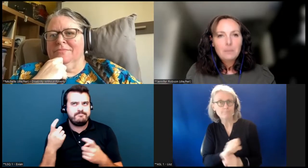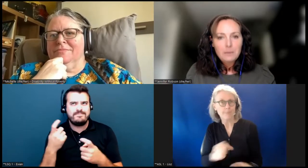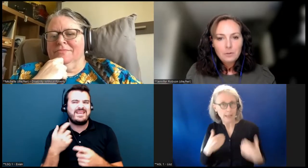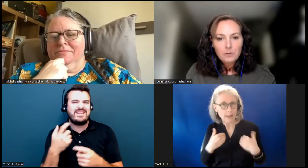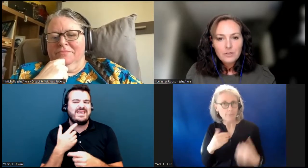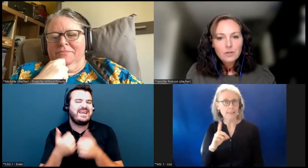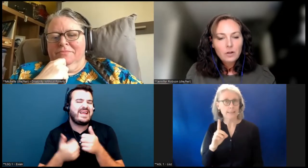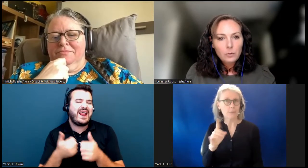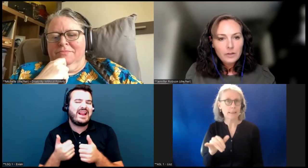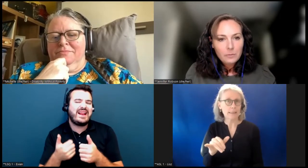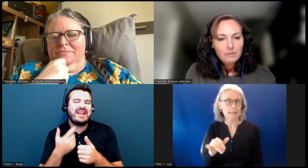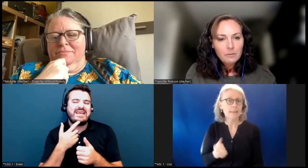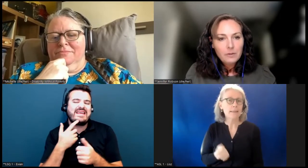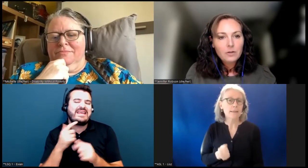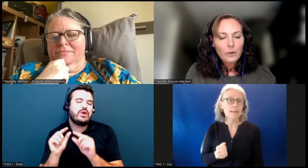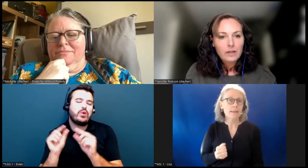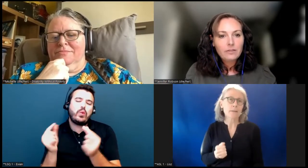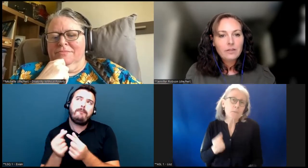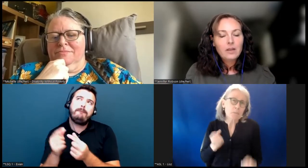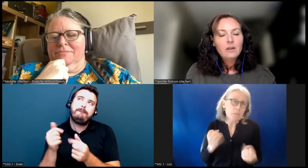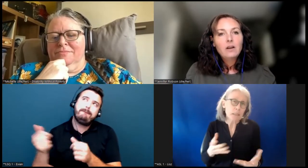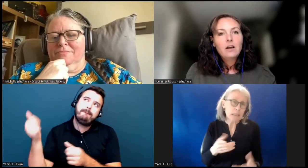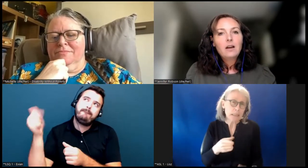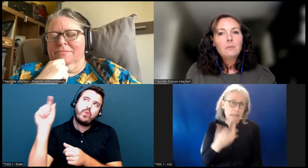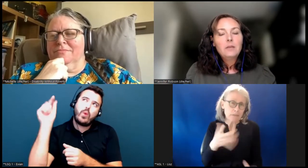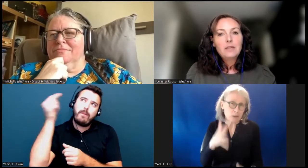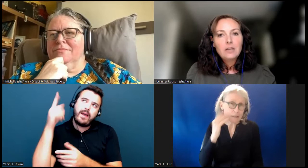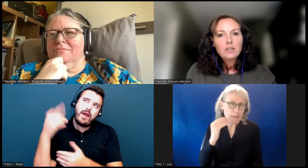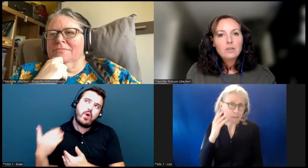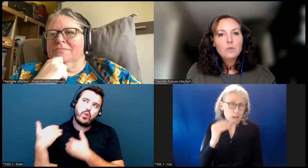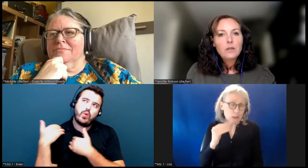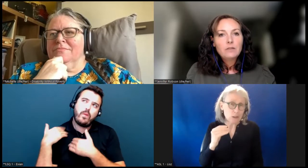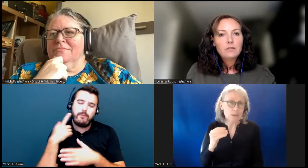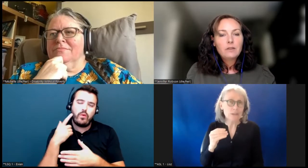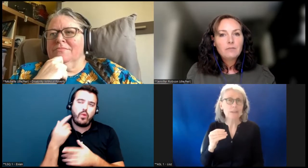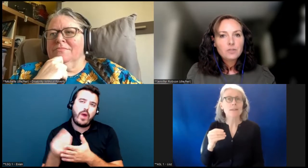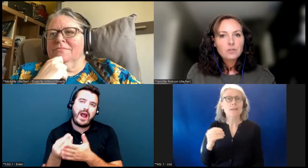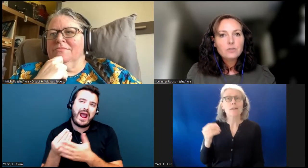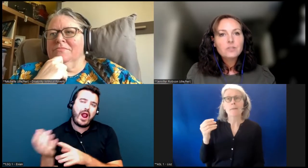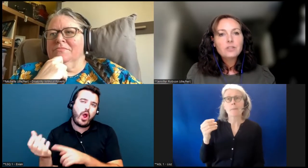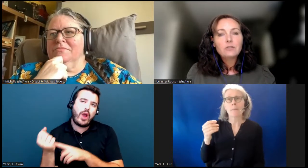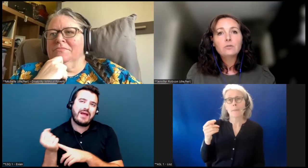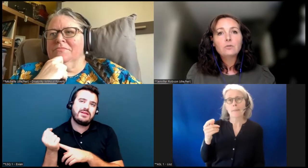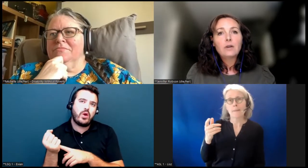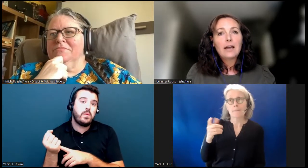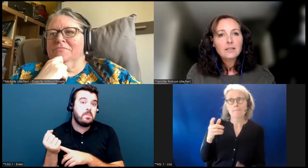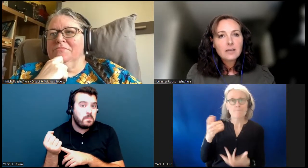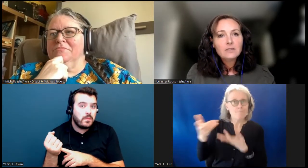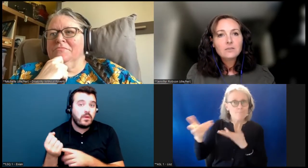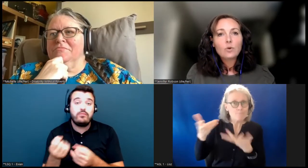PEOPLE ON THIS CALL WILL HAVE BEEN FAMILIAR WITH ENGAGING WITH OFFICIALS TO ACCESS OR